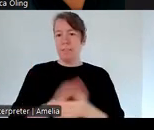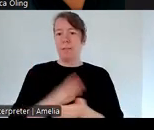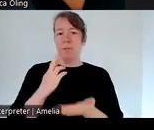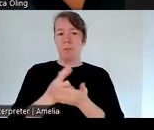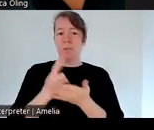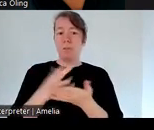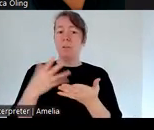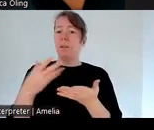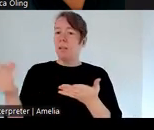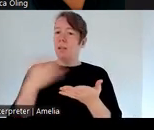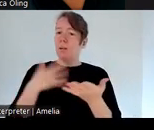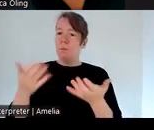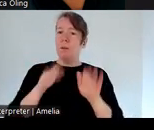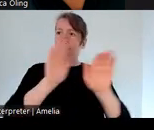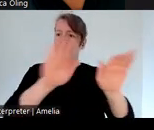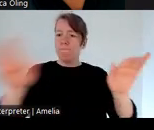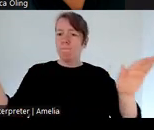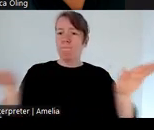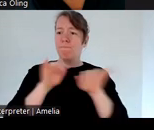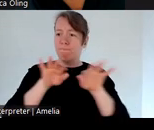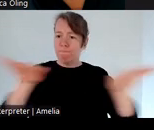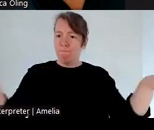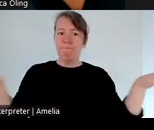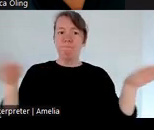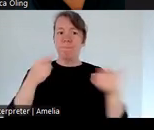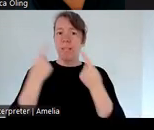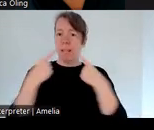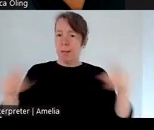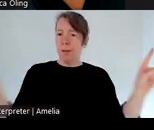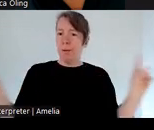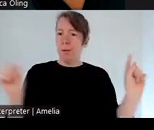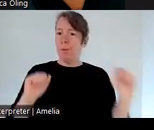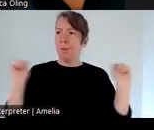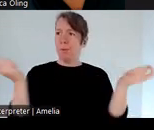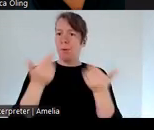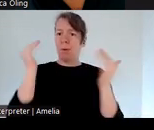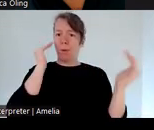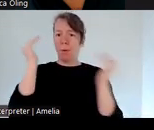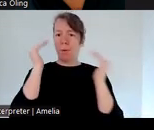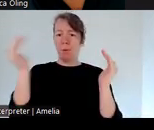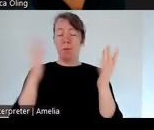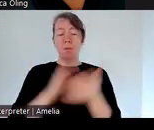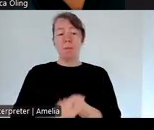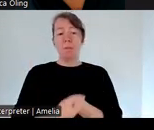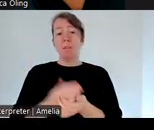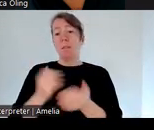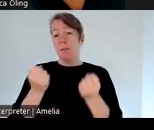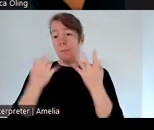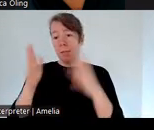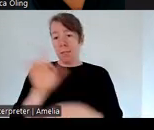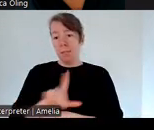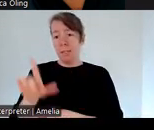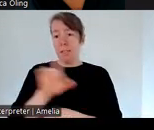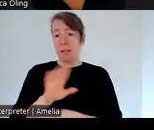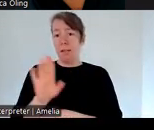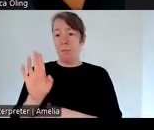A lot of our institutions as with many, um, libraries don't have someone whose role is focused on accessibility.